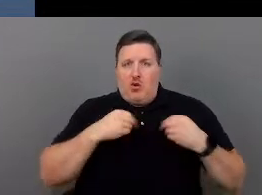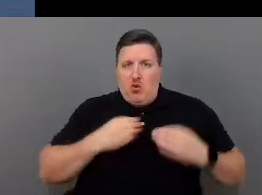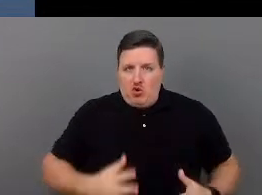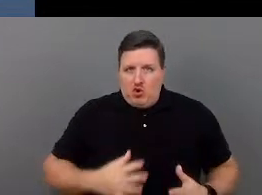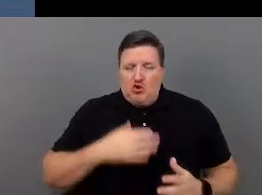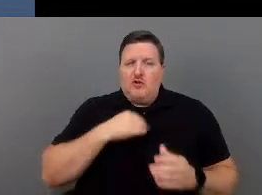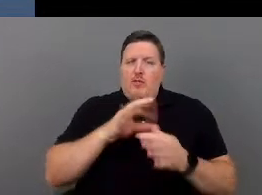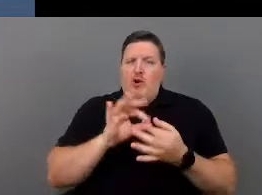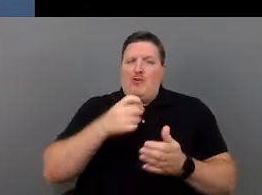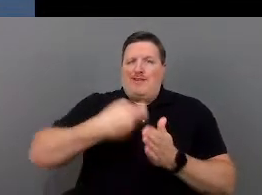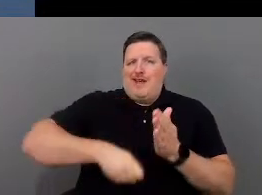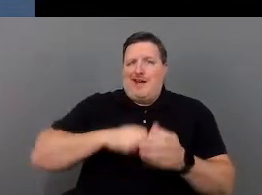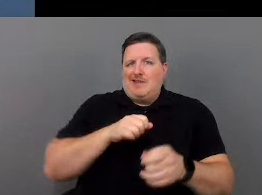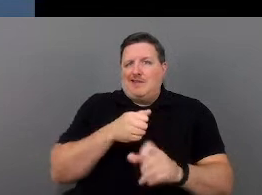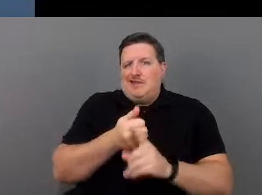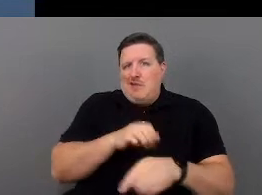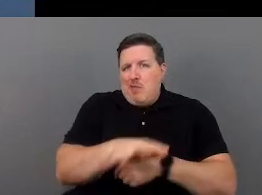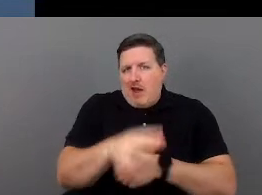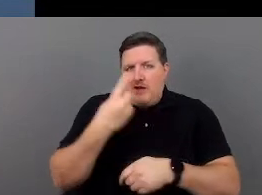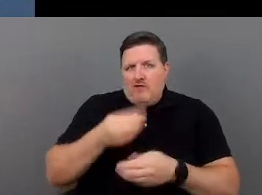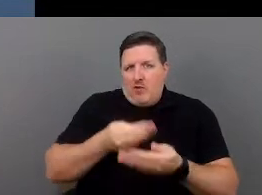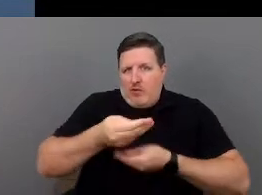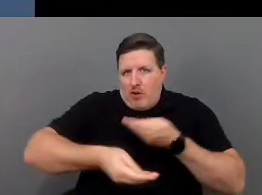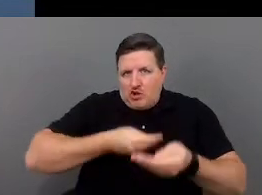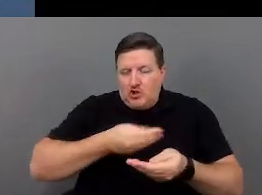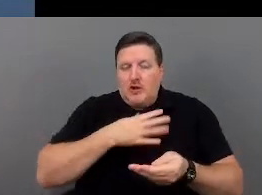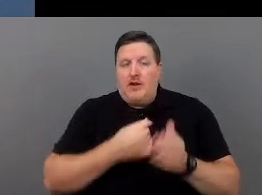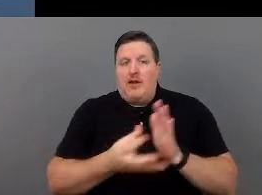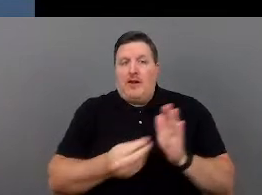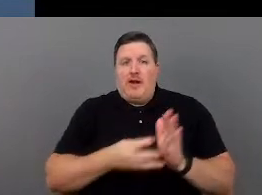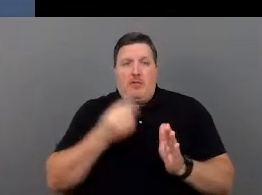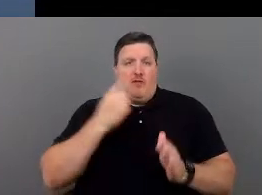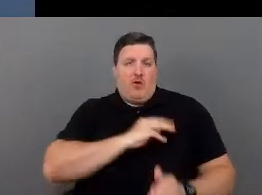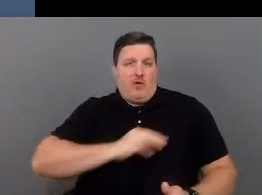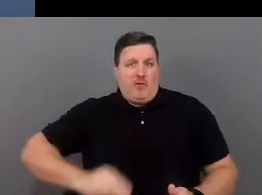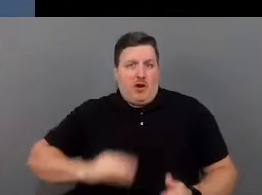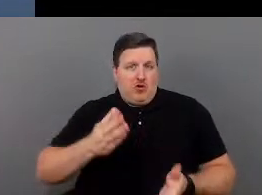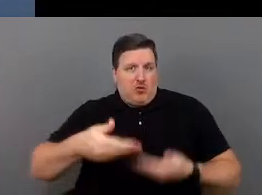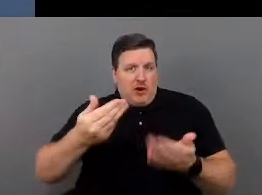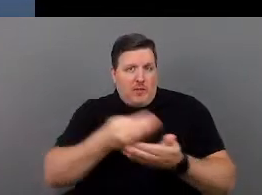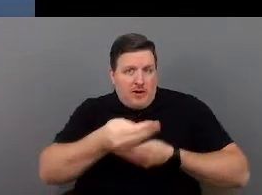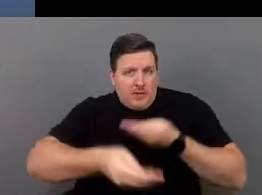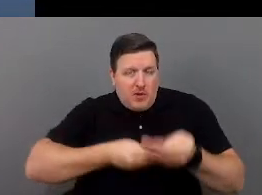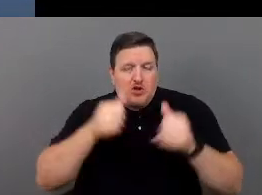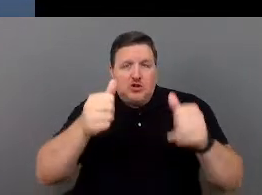THE TAX IMPACT OF THE MAYOR'S PROPOSED BUDGET AND A COPY OF WHICH IS AVAILABLE